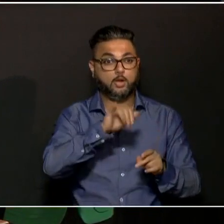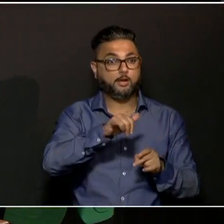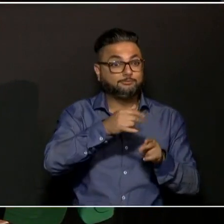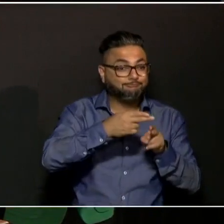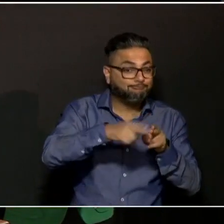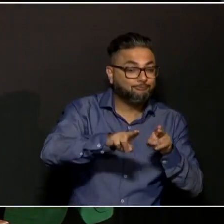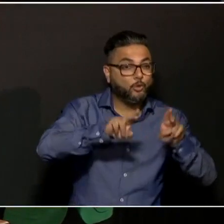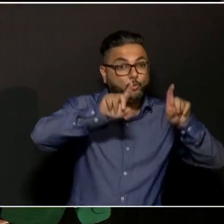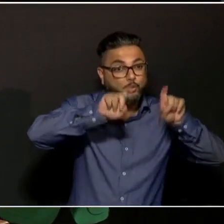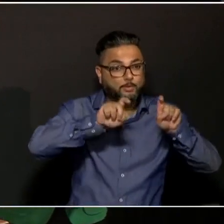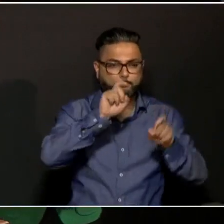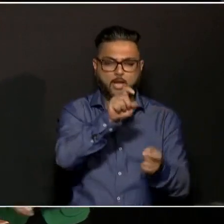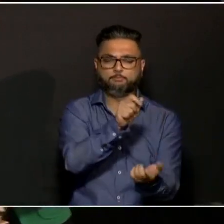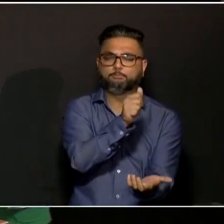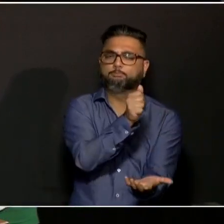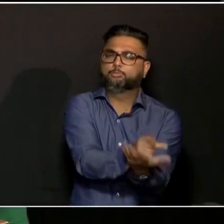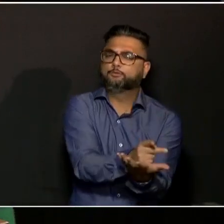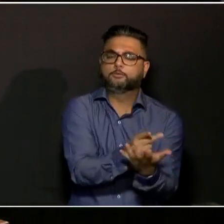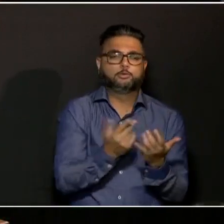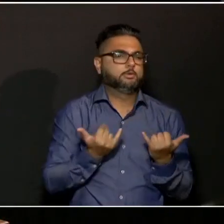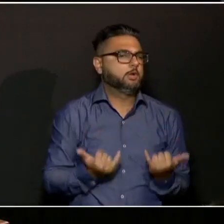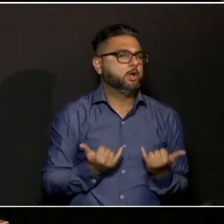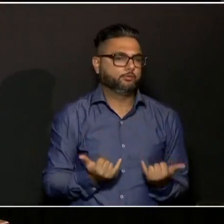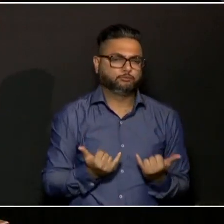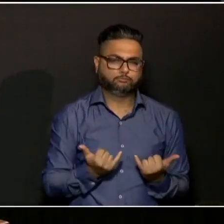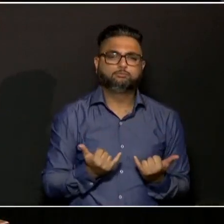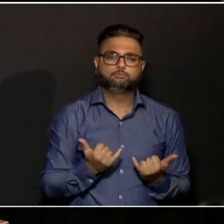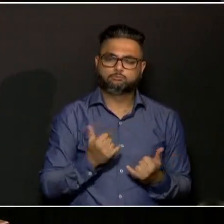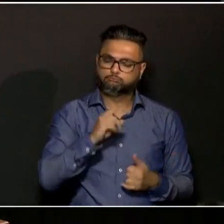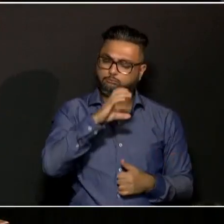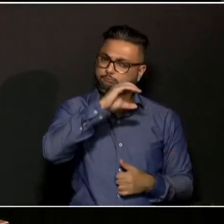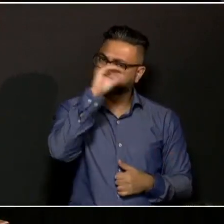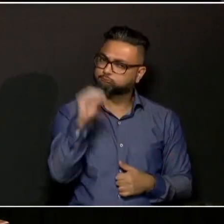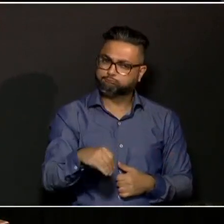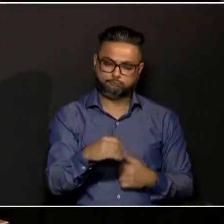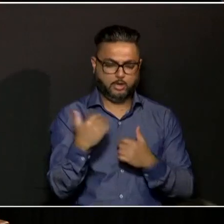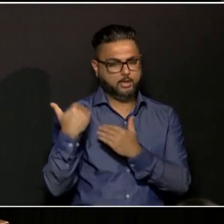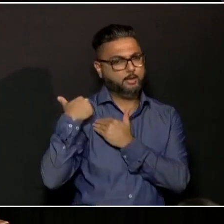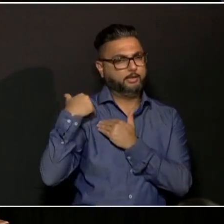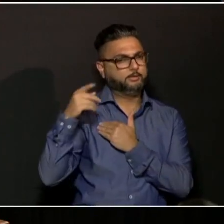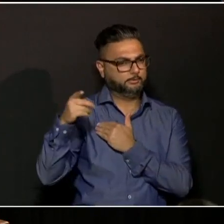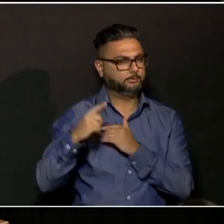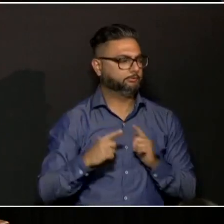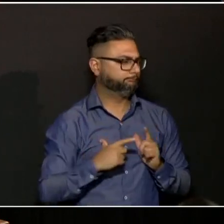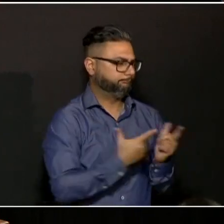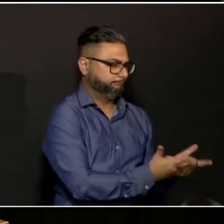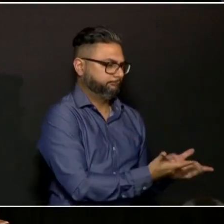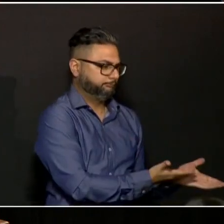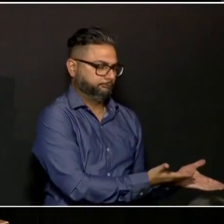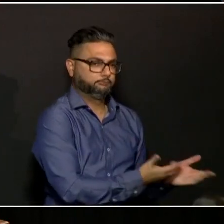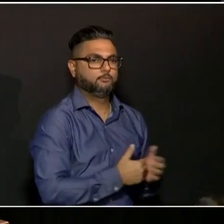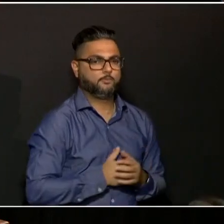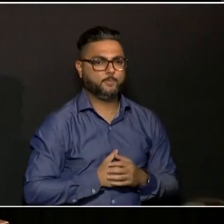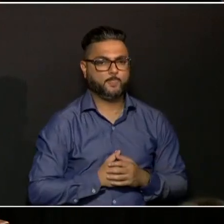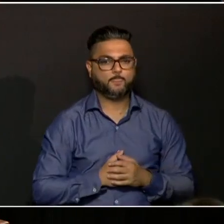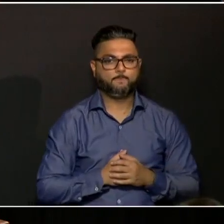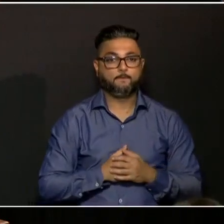emphasize Healthcare in Canada plays an absolute critical role in getting these approved and there's no doubt in my mind 100%.